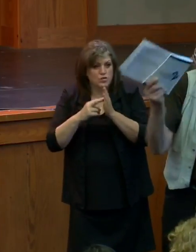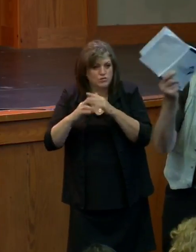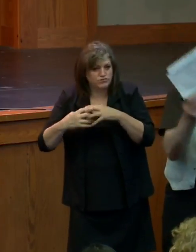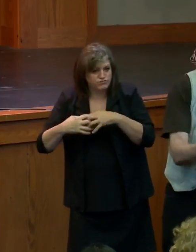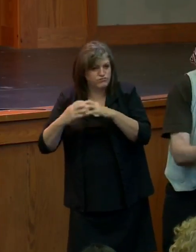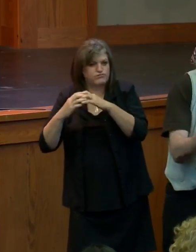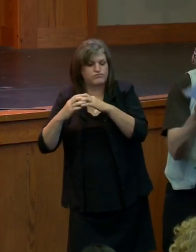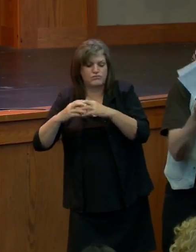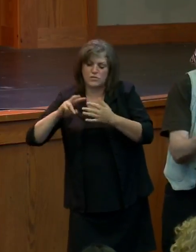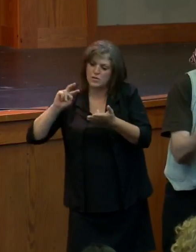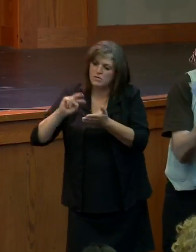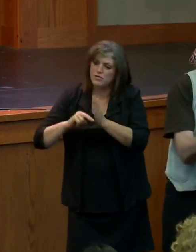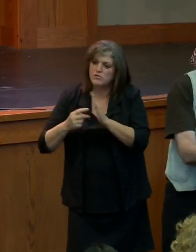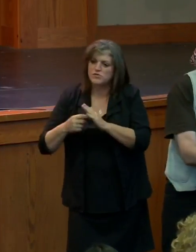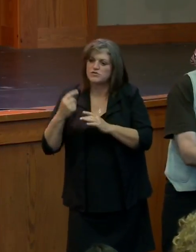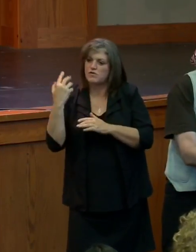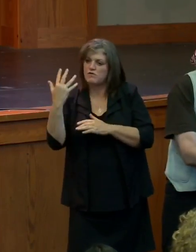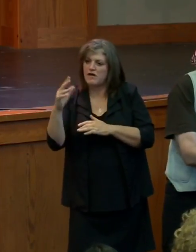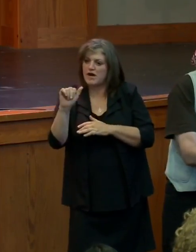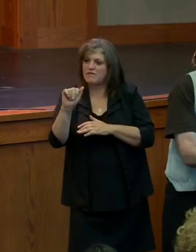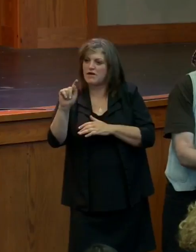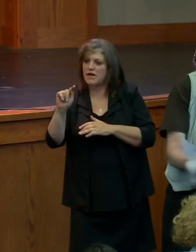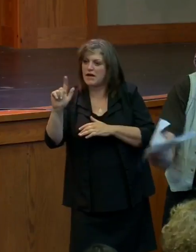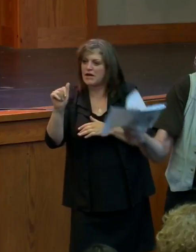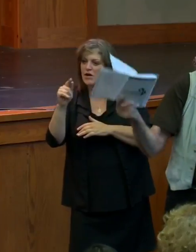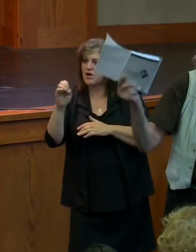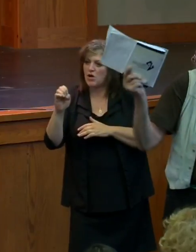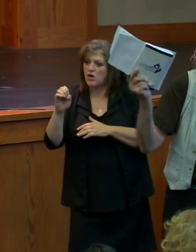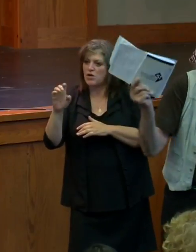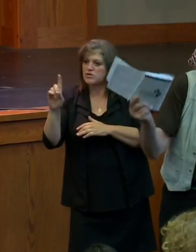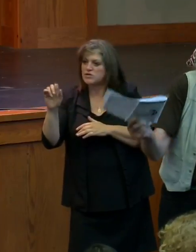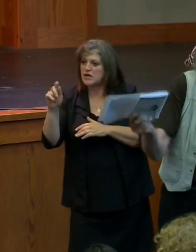VERY PURPOSE OF AT-LARGE FIVE DELEGATES WAS PUSHED BY WHITE